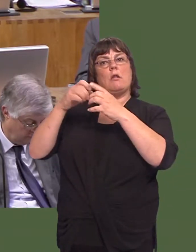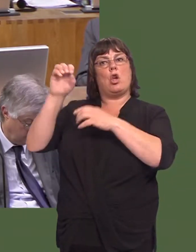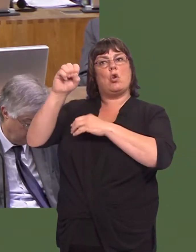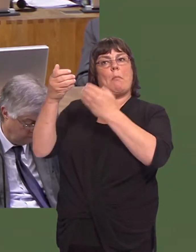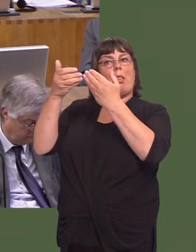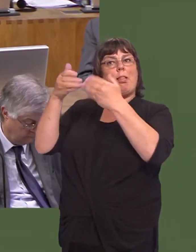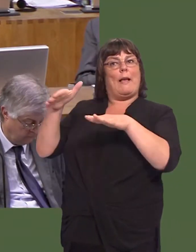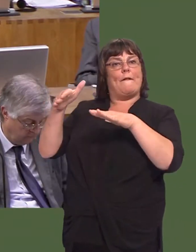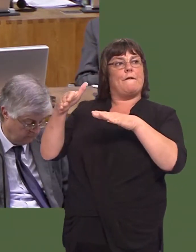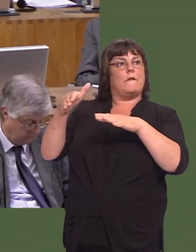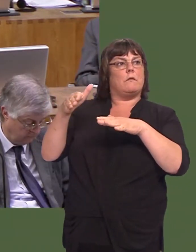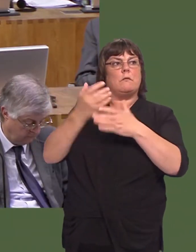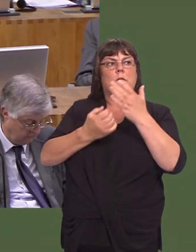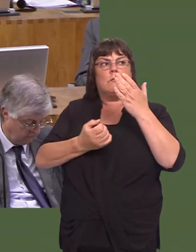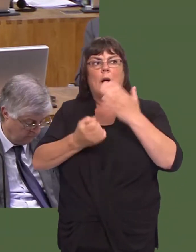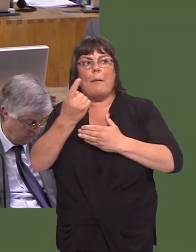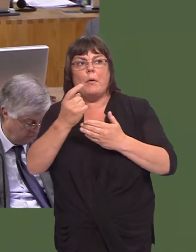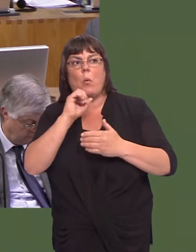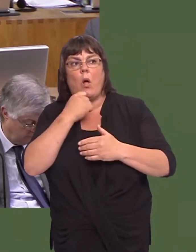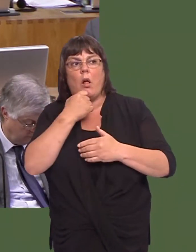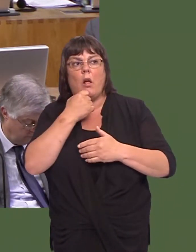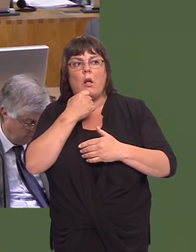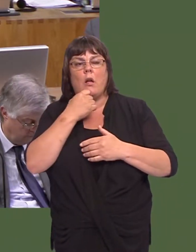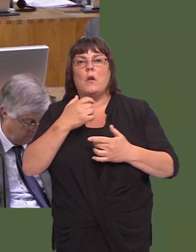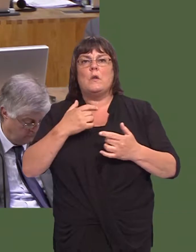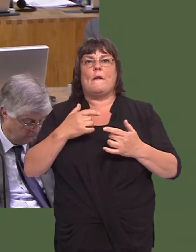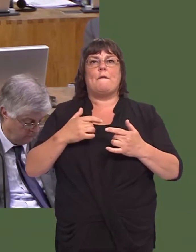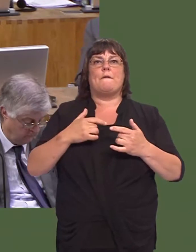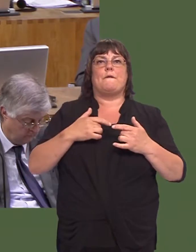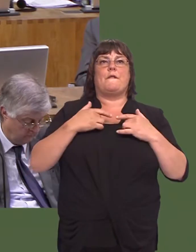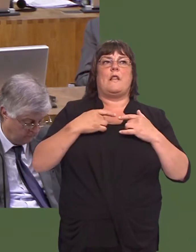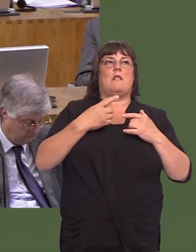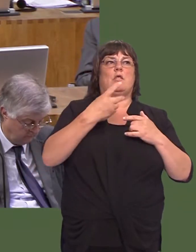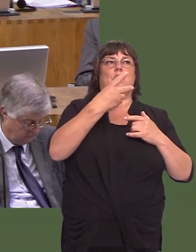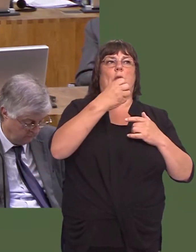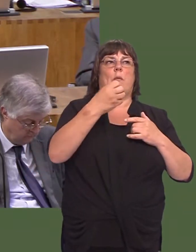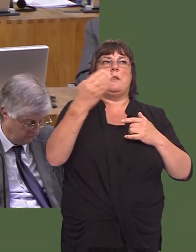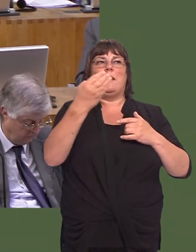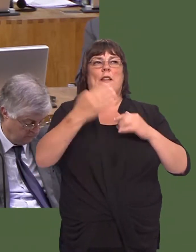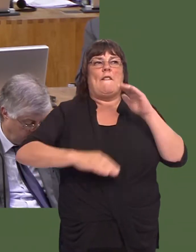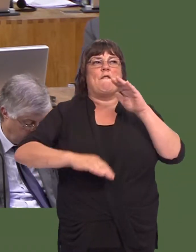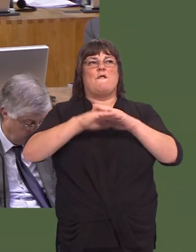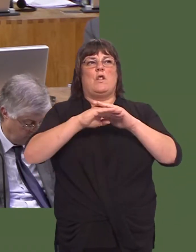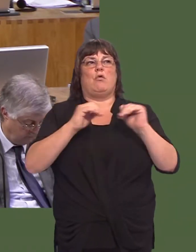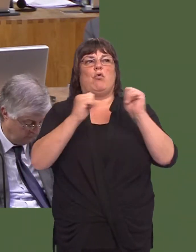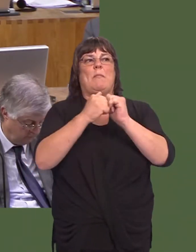Nobody believes that there will be any kind of complete agreement in March 2019, and so